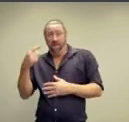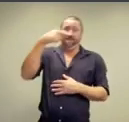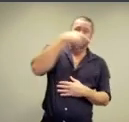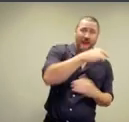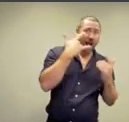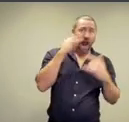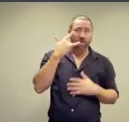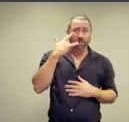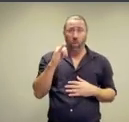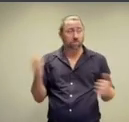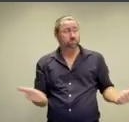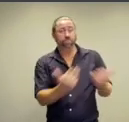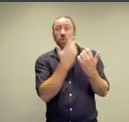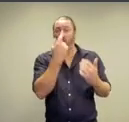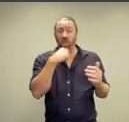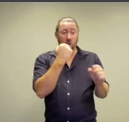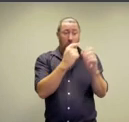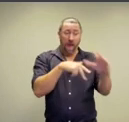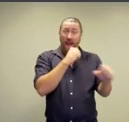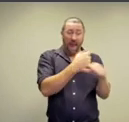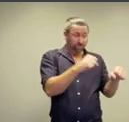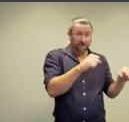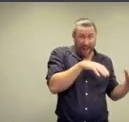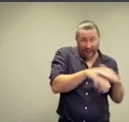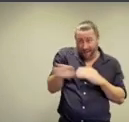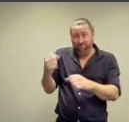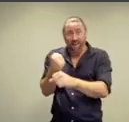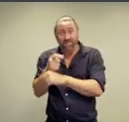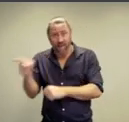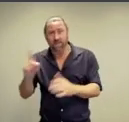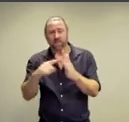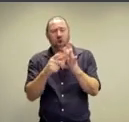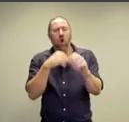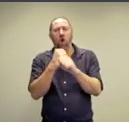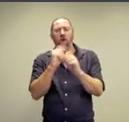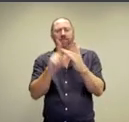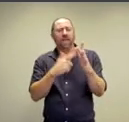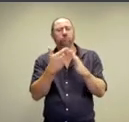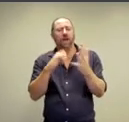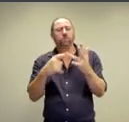some of the, apparently some of the original gang members were actually involved in the production.